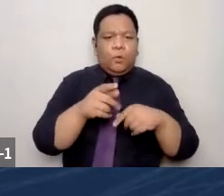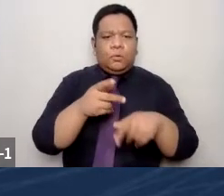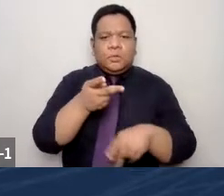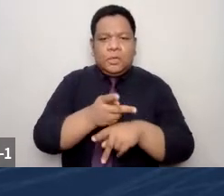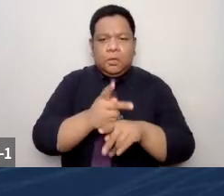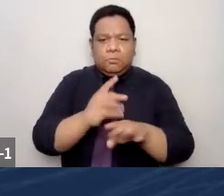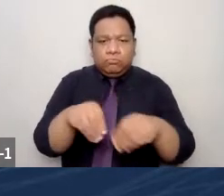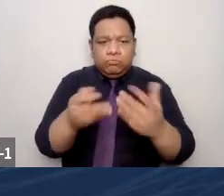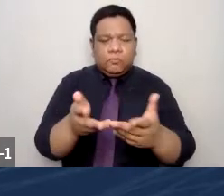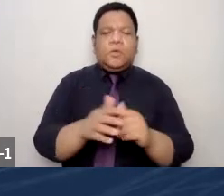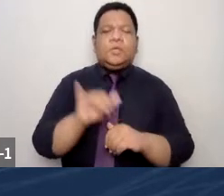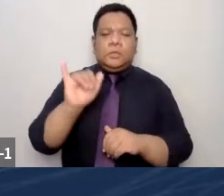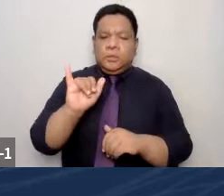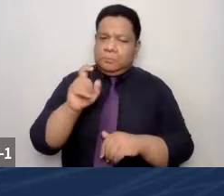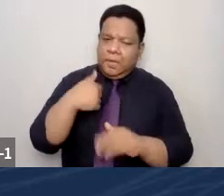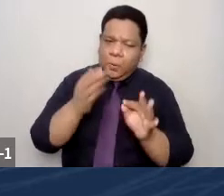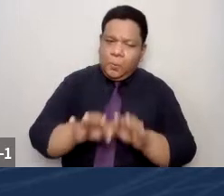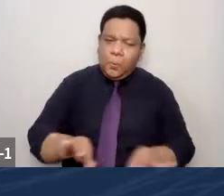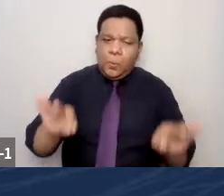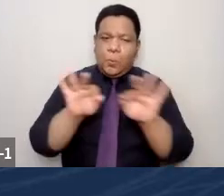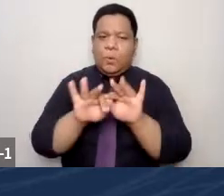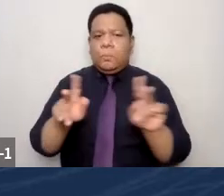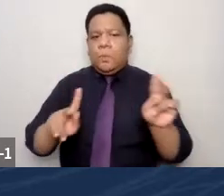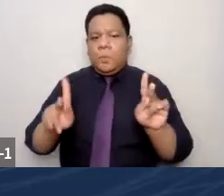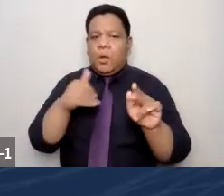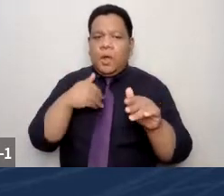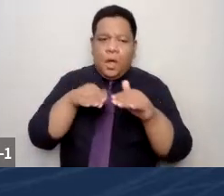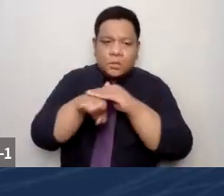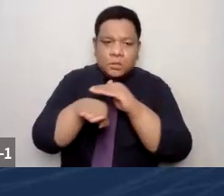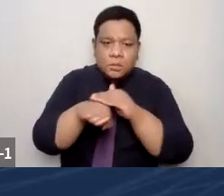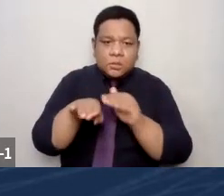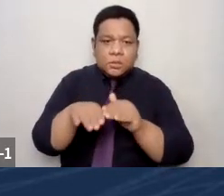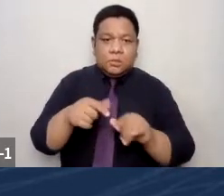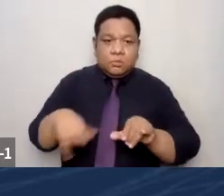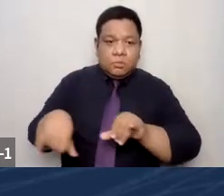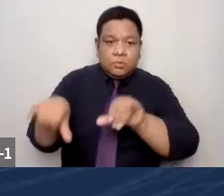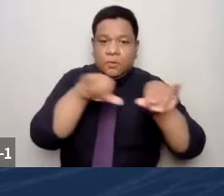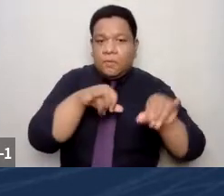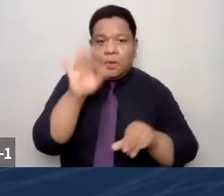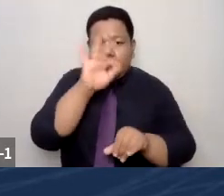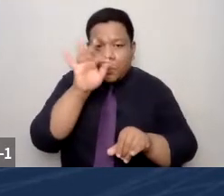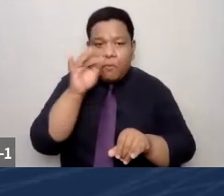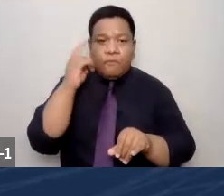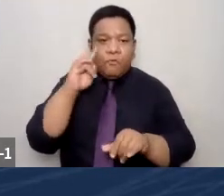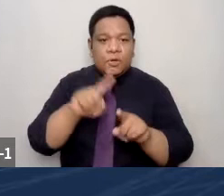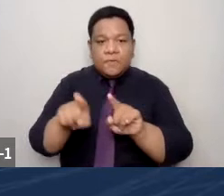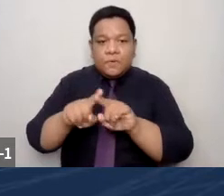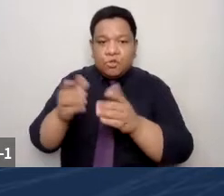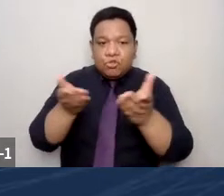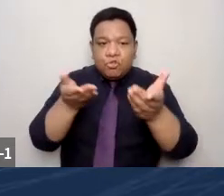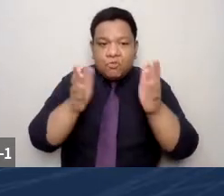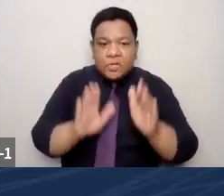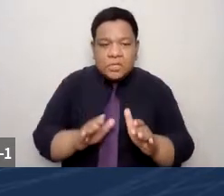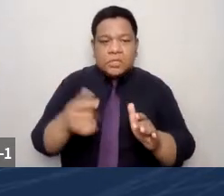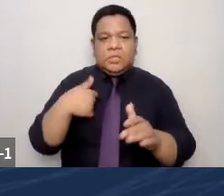So the people, we Fillipinos, should also have access to services like these in our regular vaccination sites.